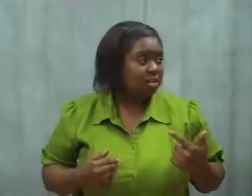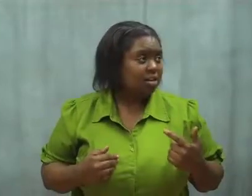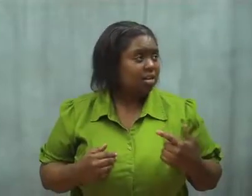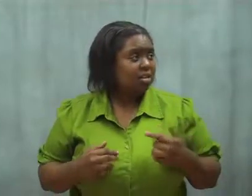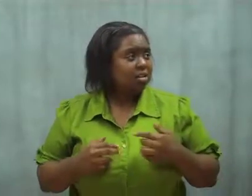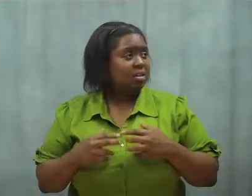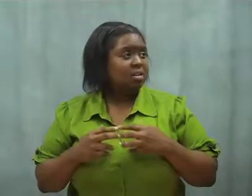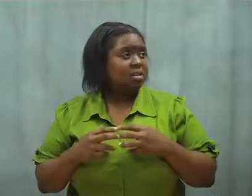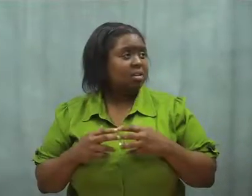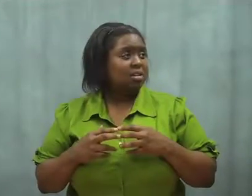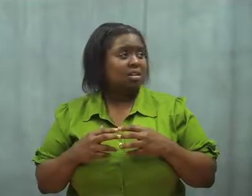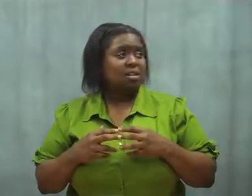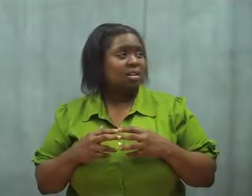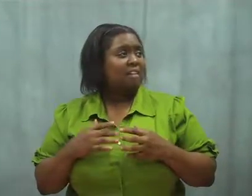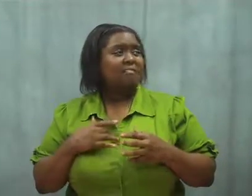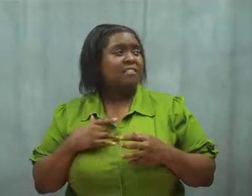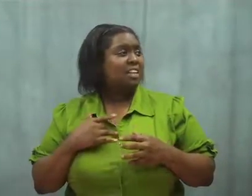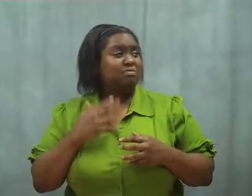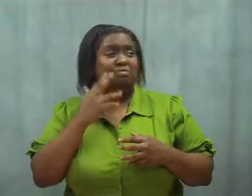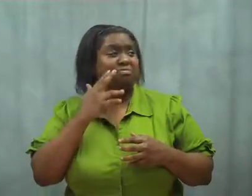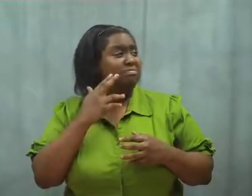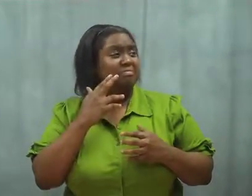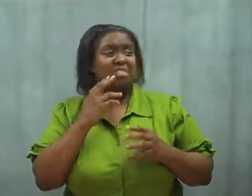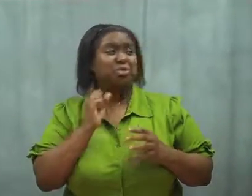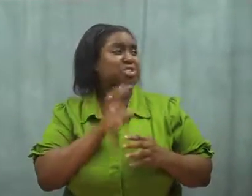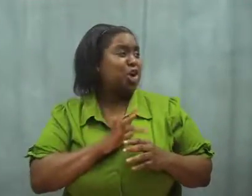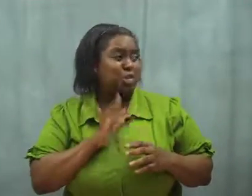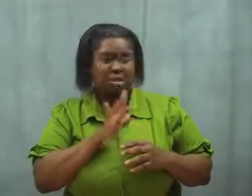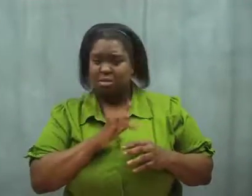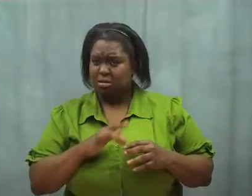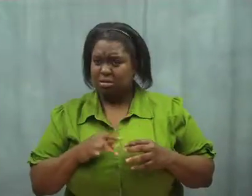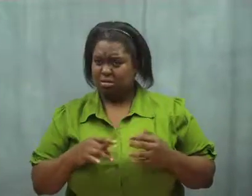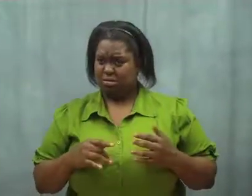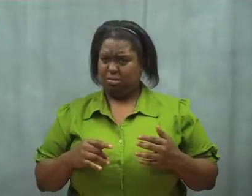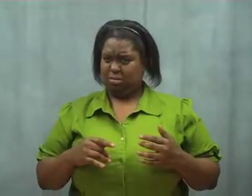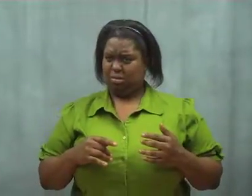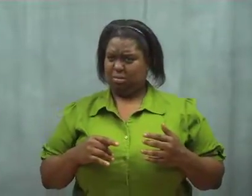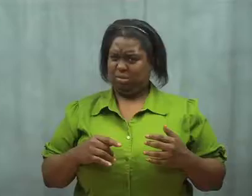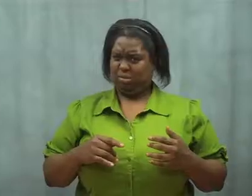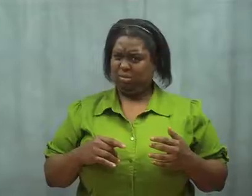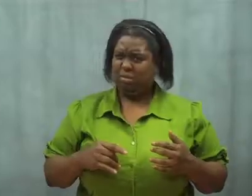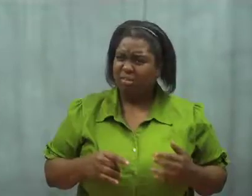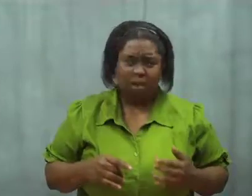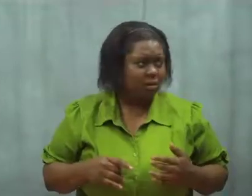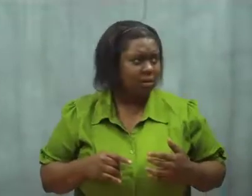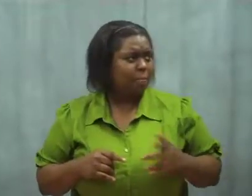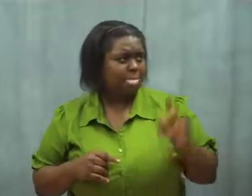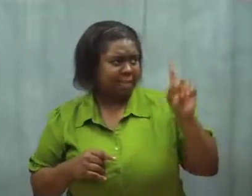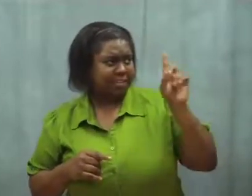I said, "Umm... sorry!" The person didn't understand.